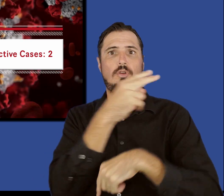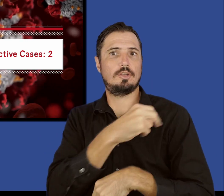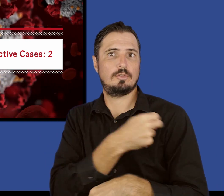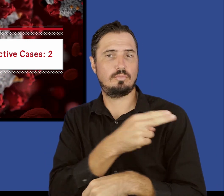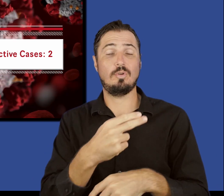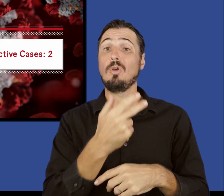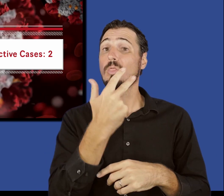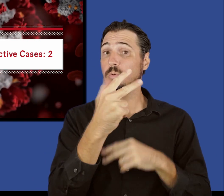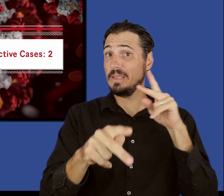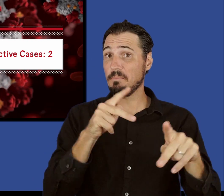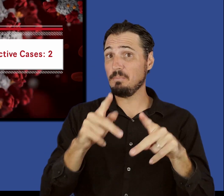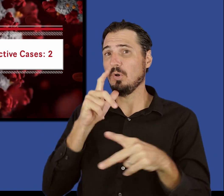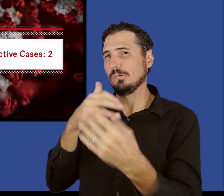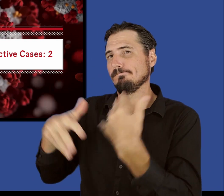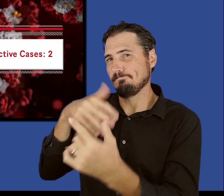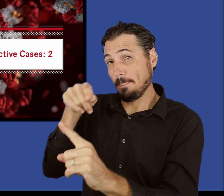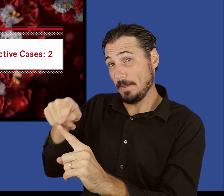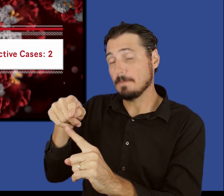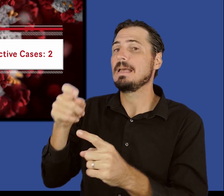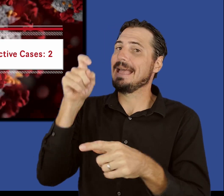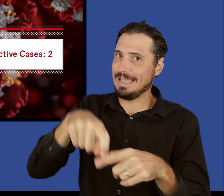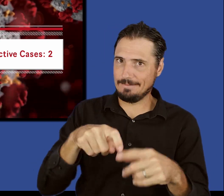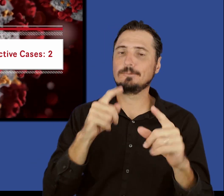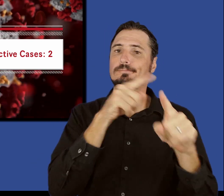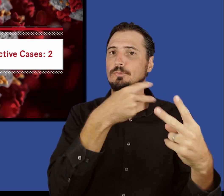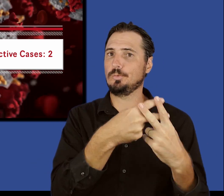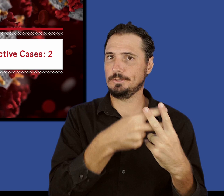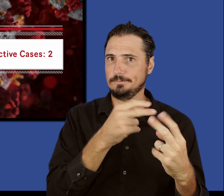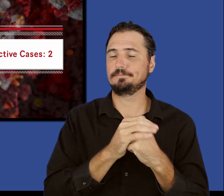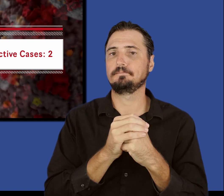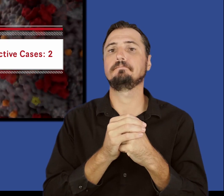cases are in quarantine Our cumulative case count remains at 59